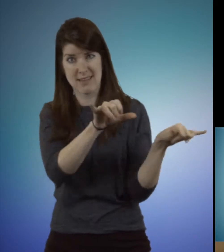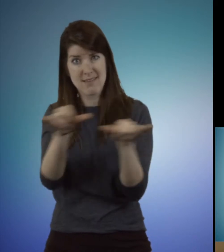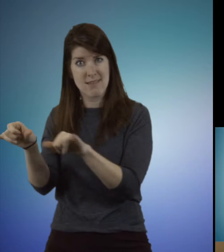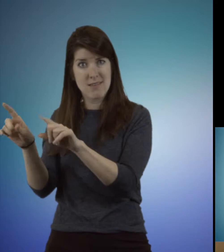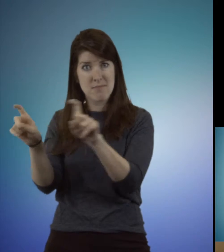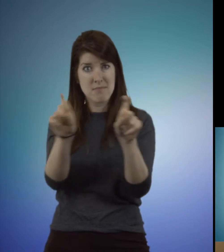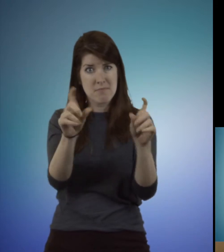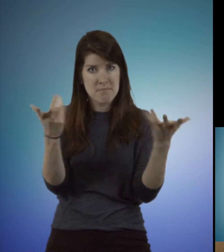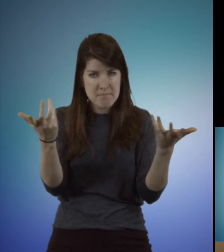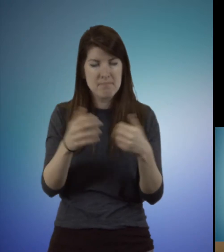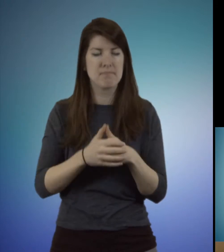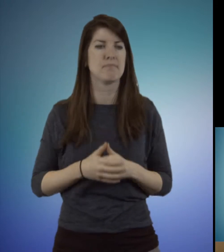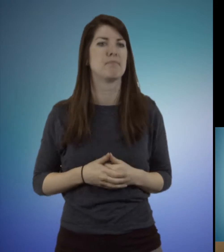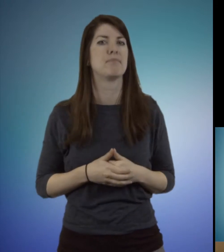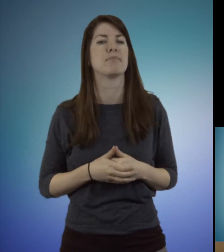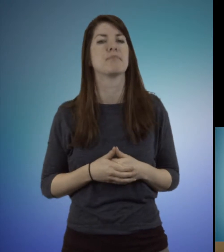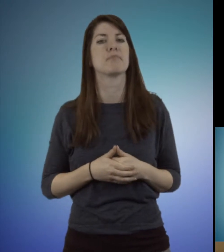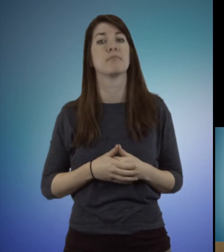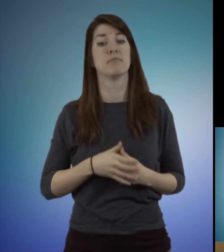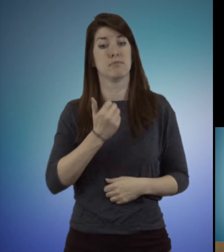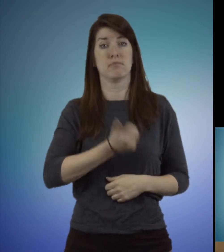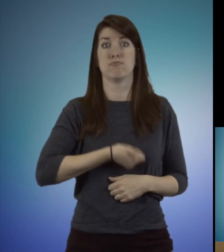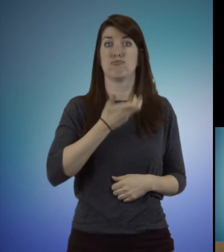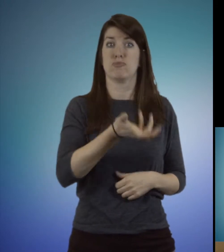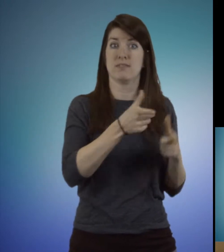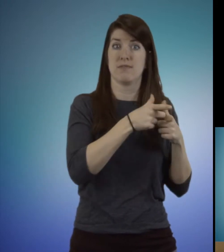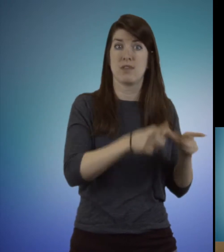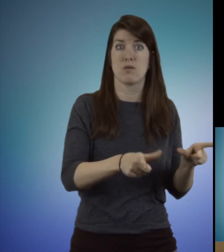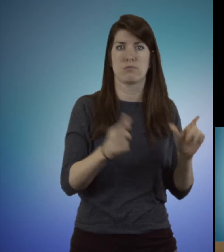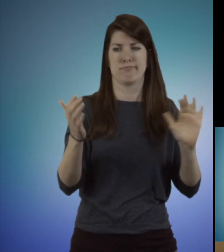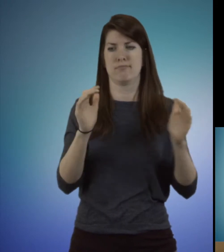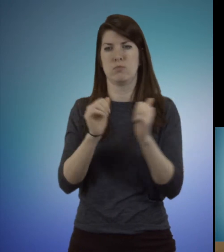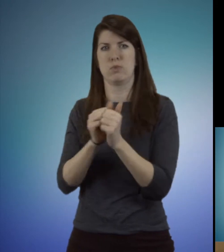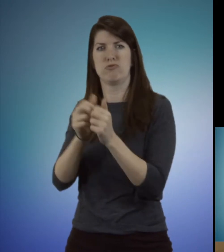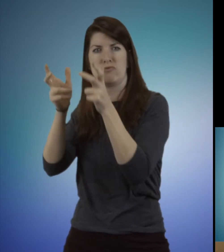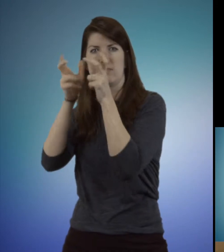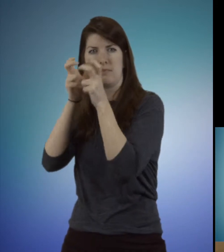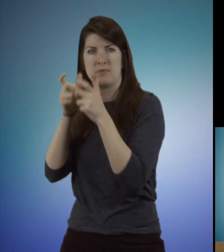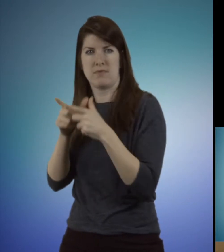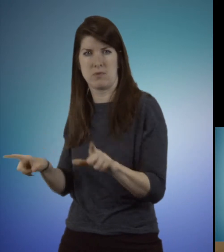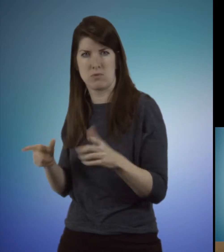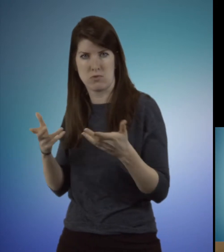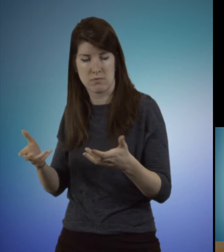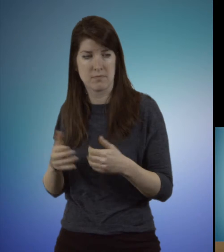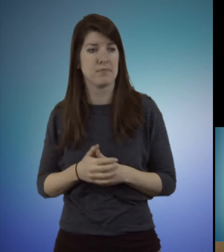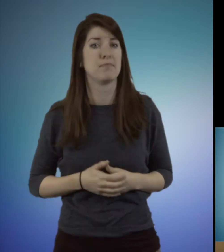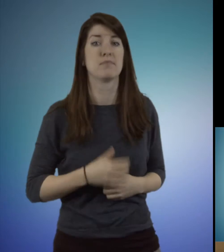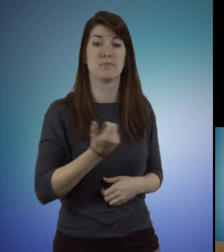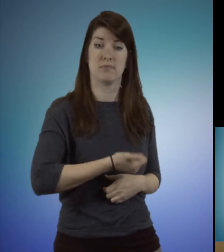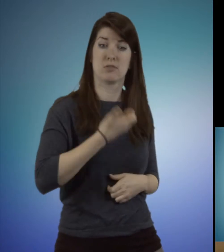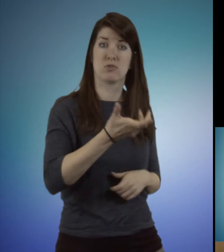Expressive language versus receptive language. Expressive language refers to how a child expresses themselves